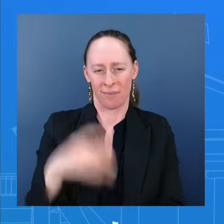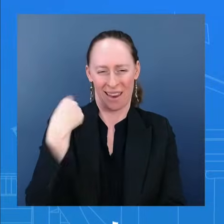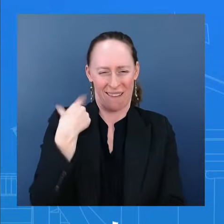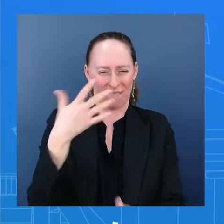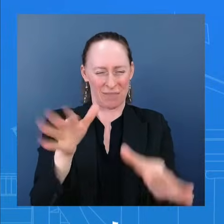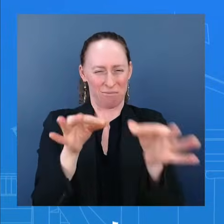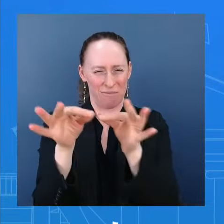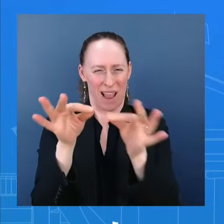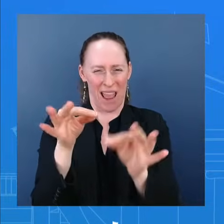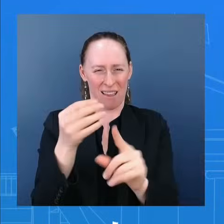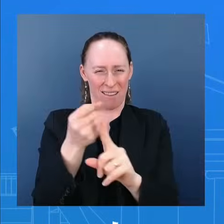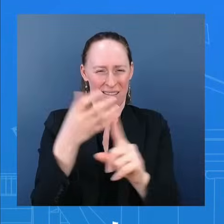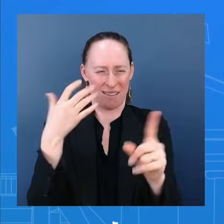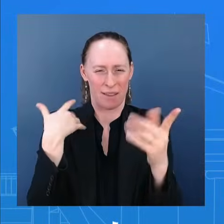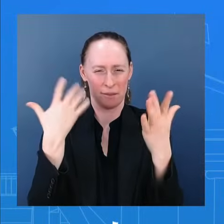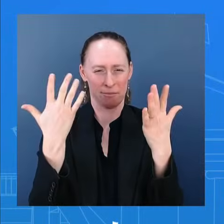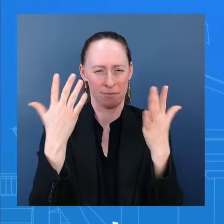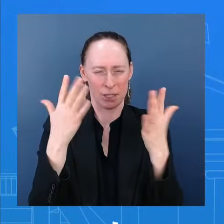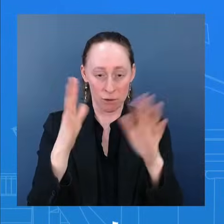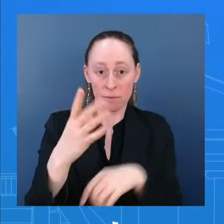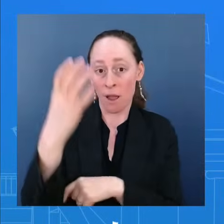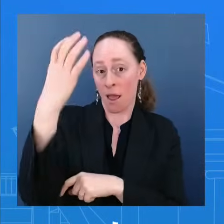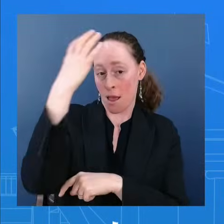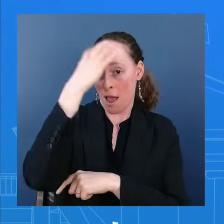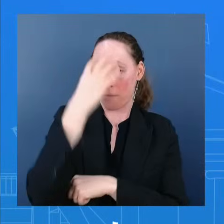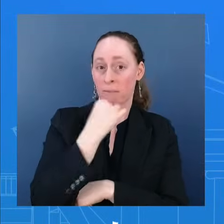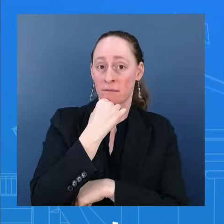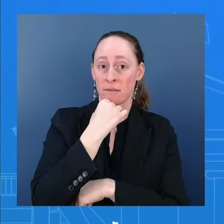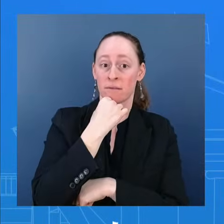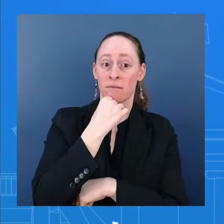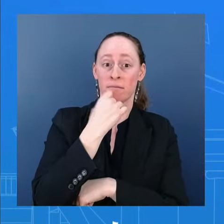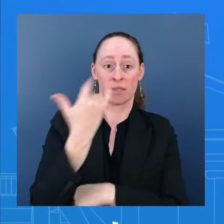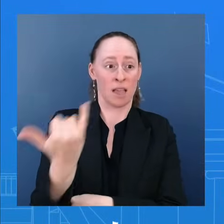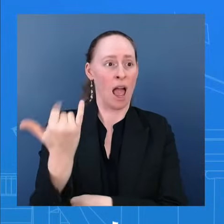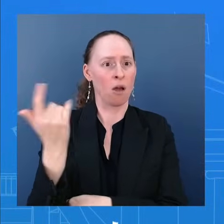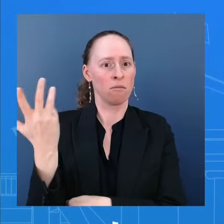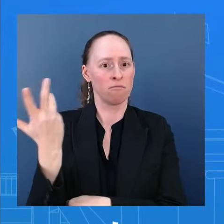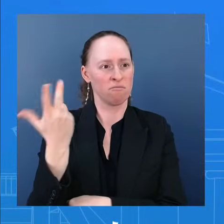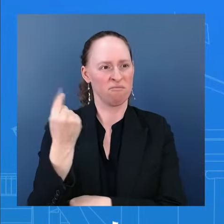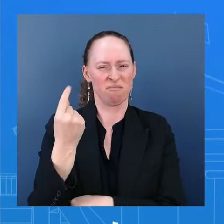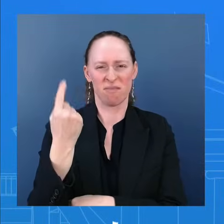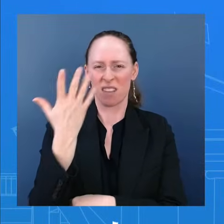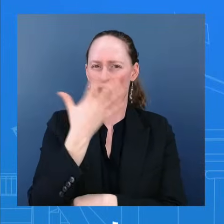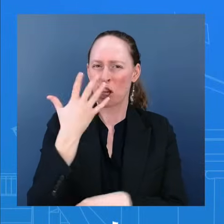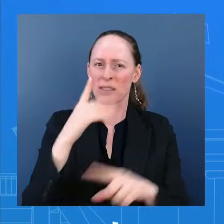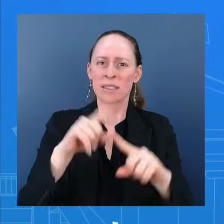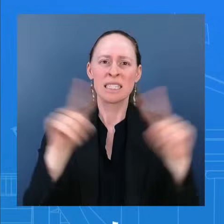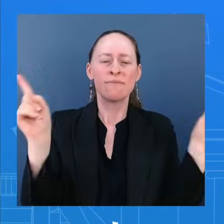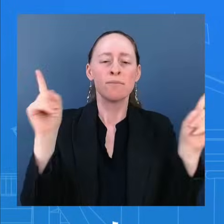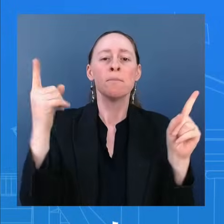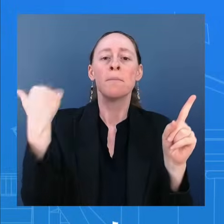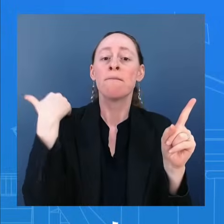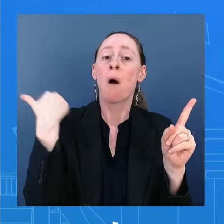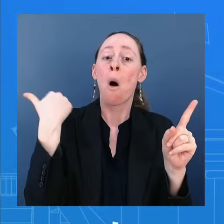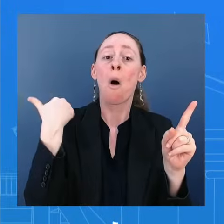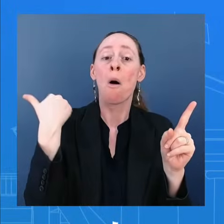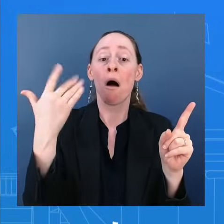And I would add -- one thing I didn't add was events in Syria, because now Assad is gone.